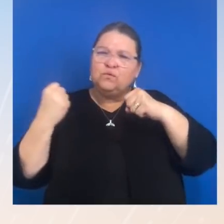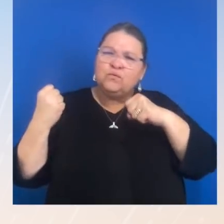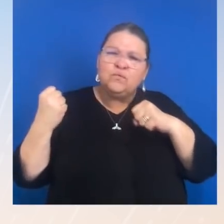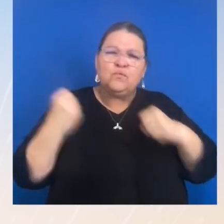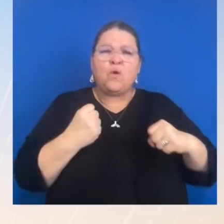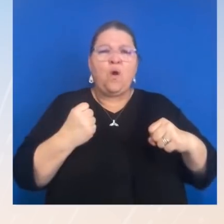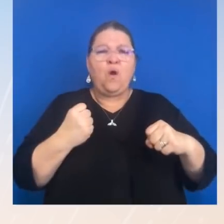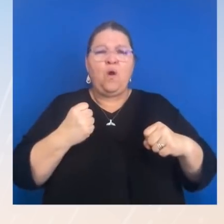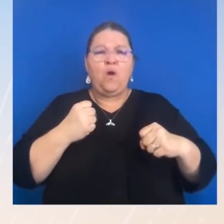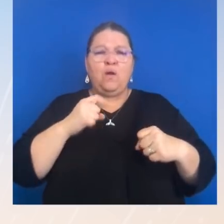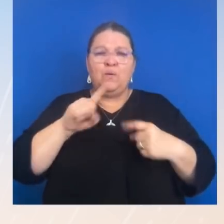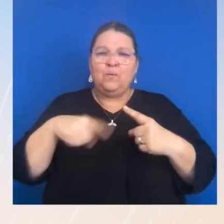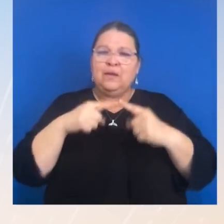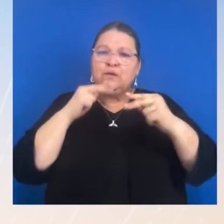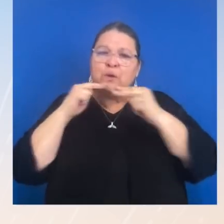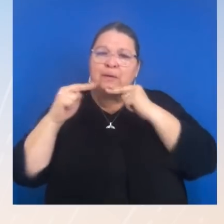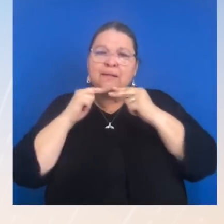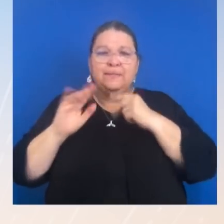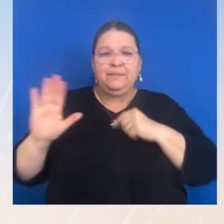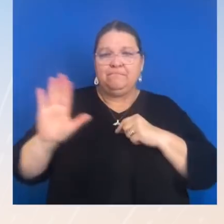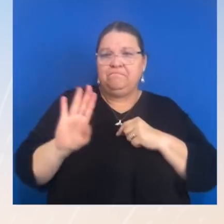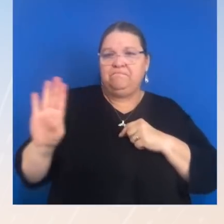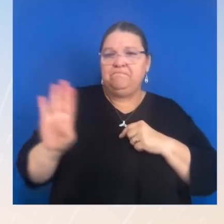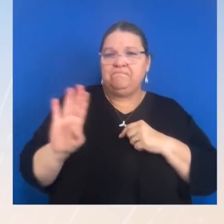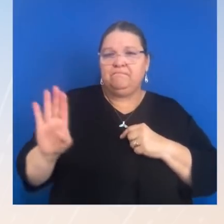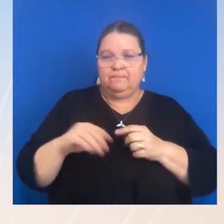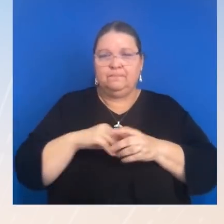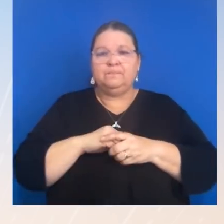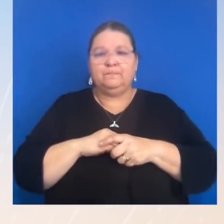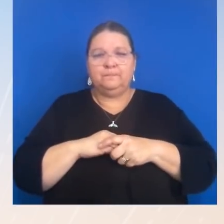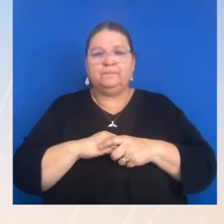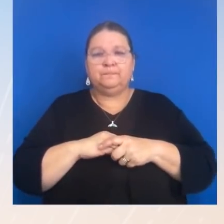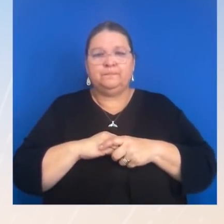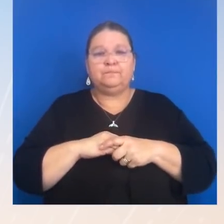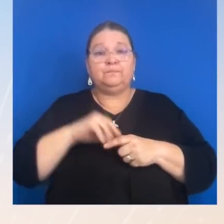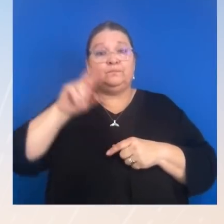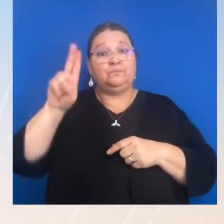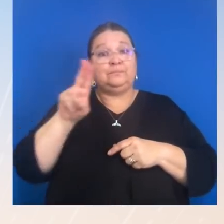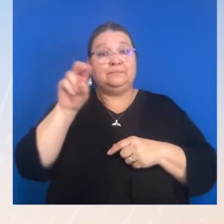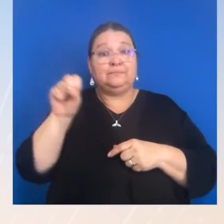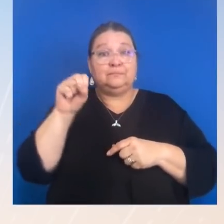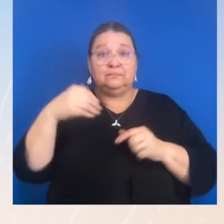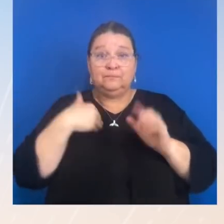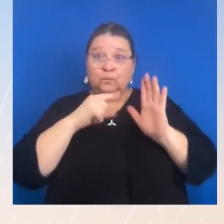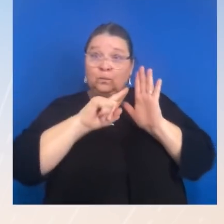in facilitating these diplomatic talks? Ms. Psaki: We are supporting the efforts by a range of leaders, including Erdoğa- --